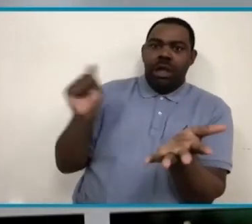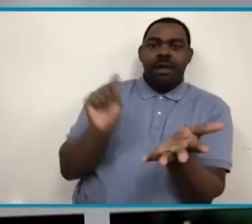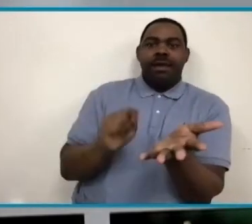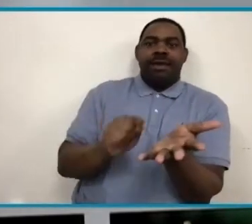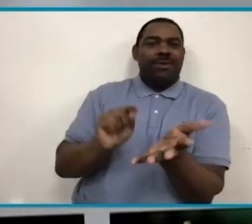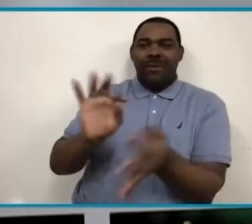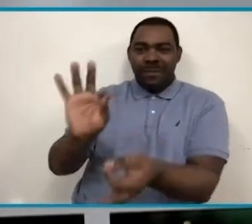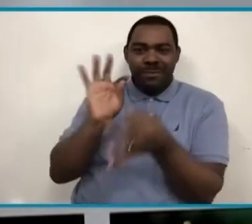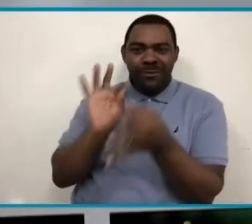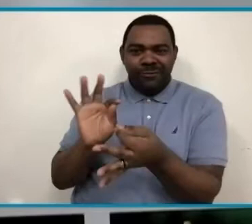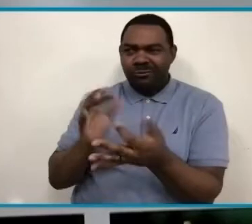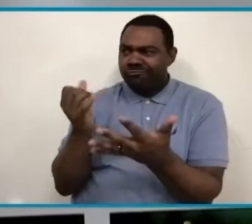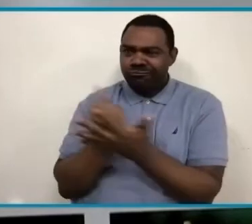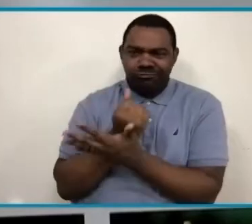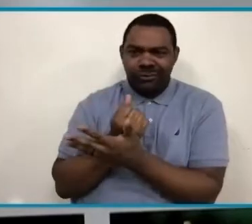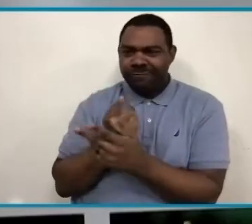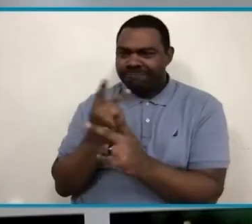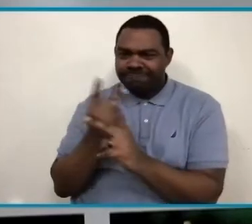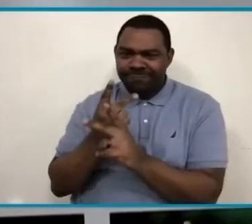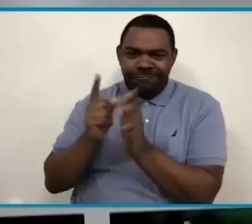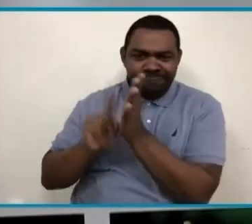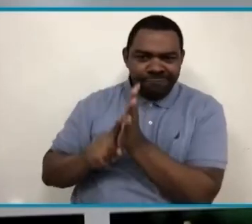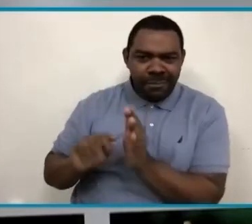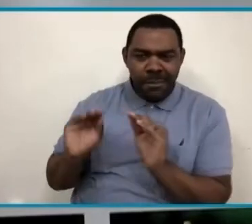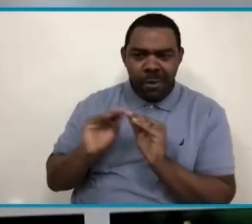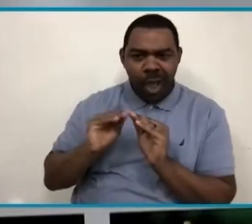the feasibility of this intervention.